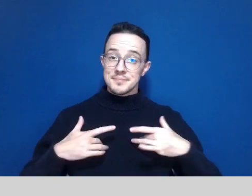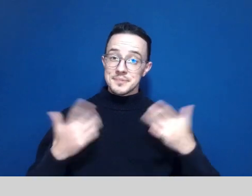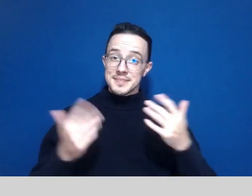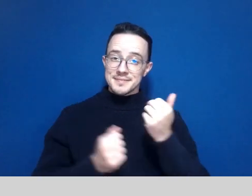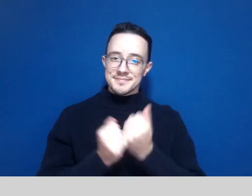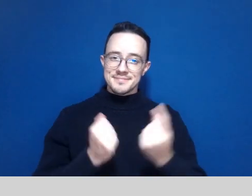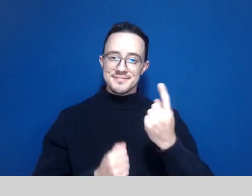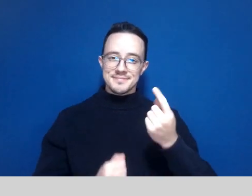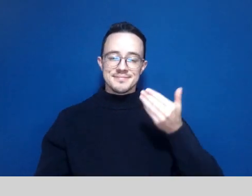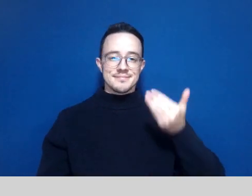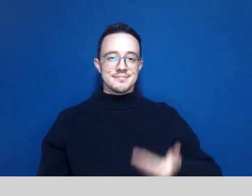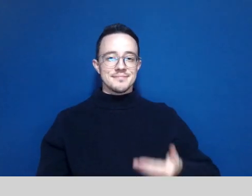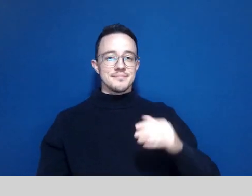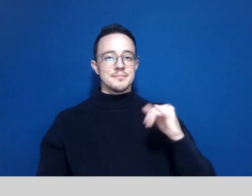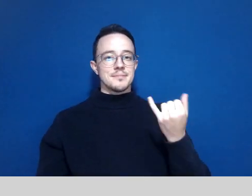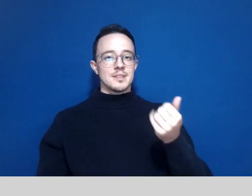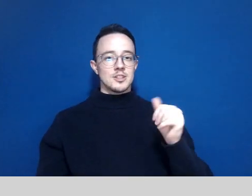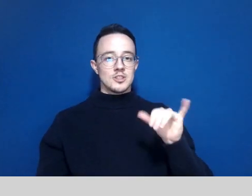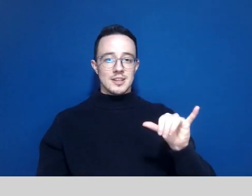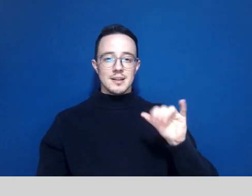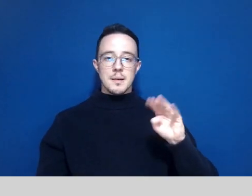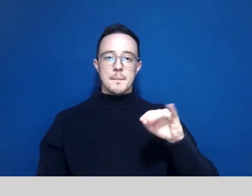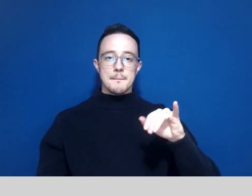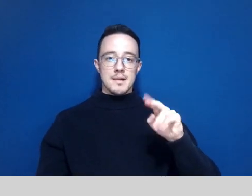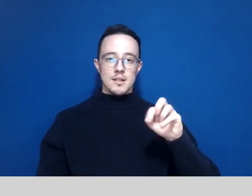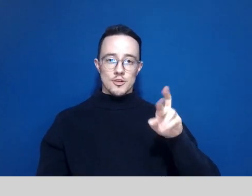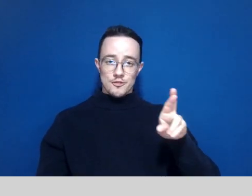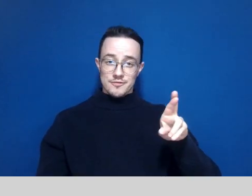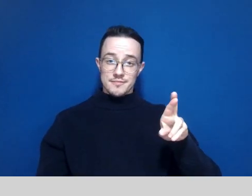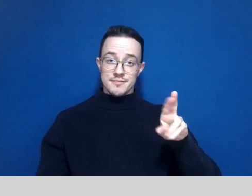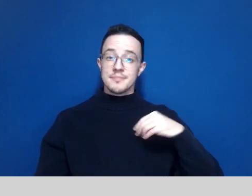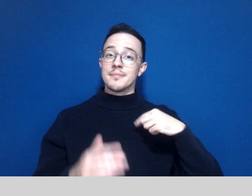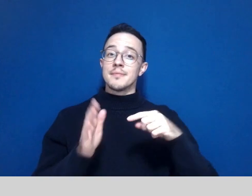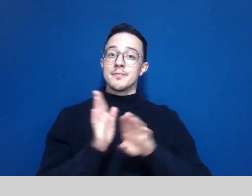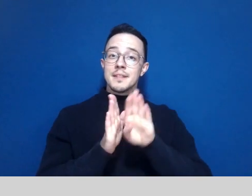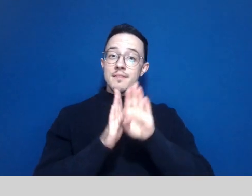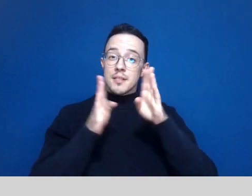What's up everybody. I'm Jay Miller and I am a developer advocate,